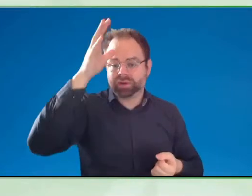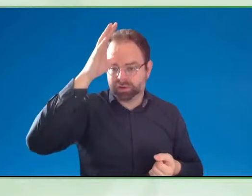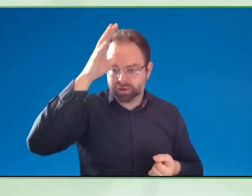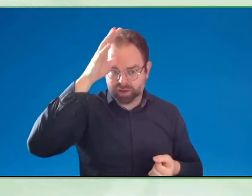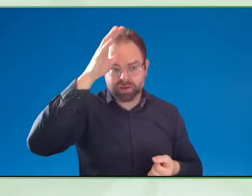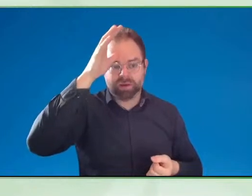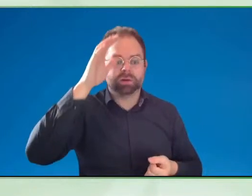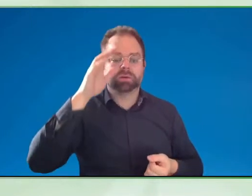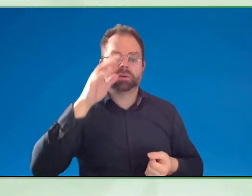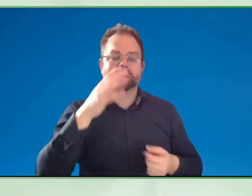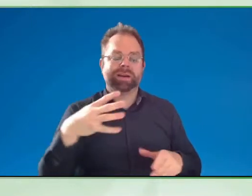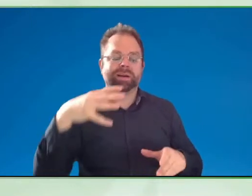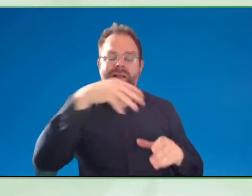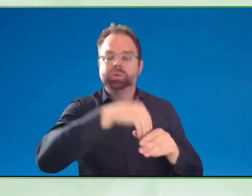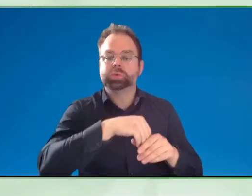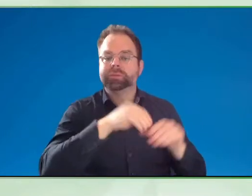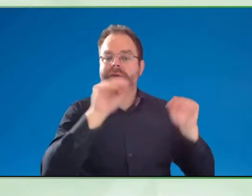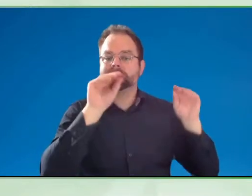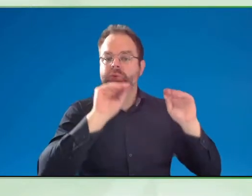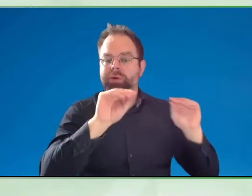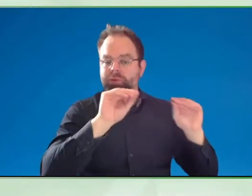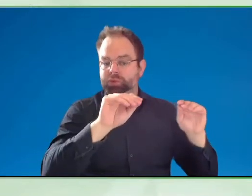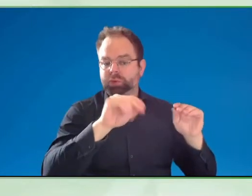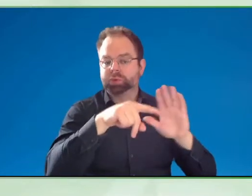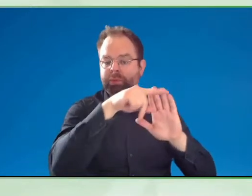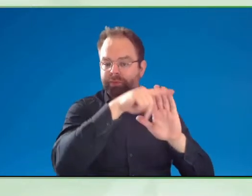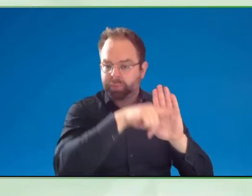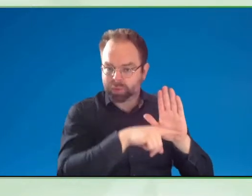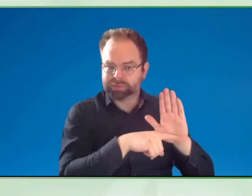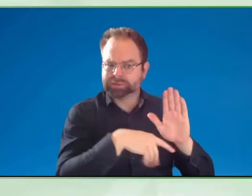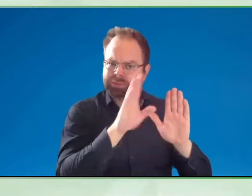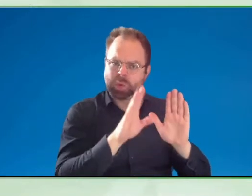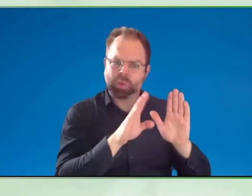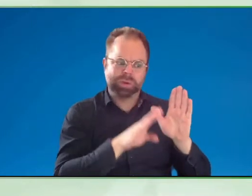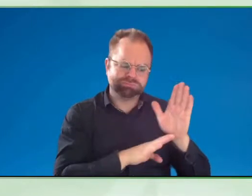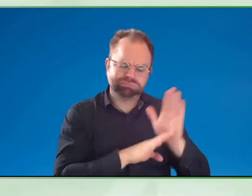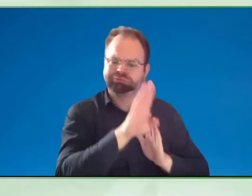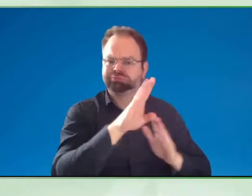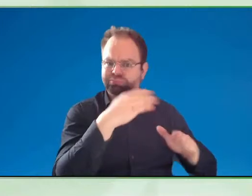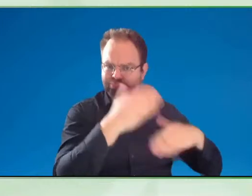awareness because there is limited knowledge among the local authorities on inclusive education